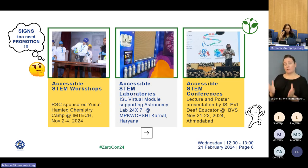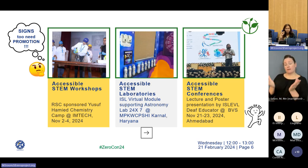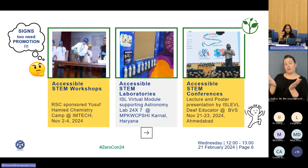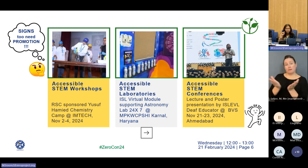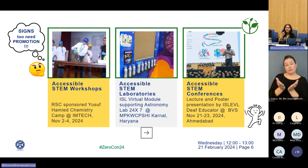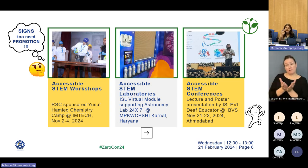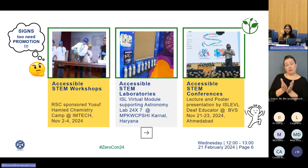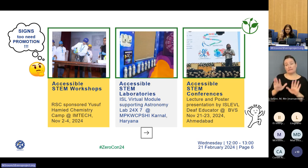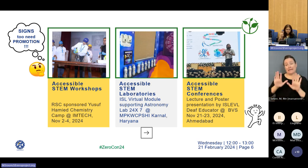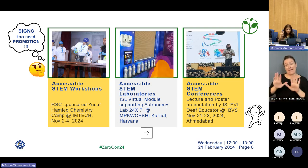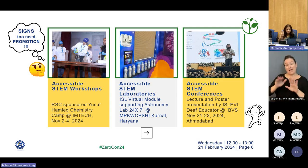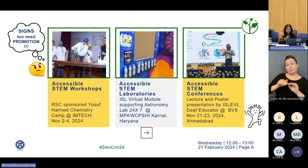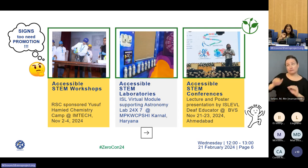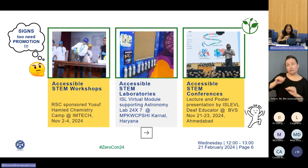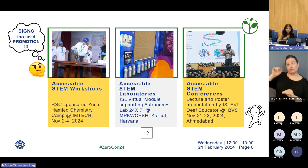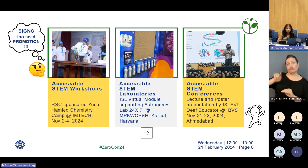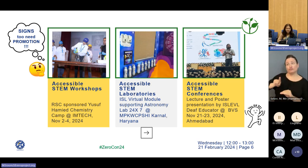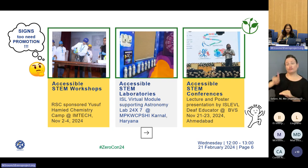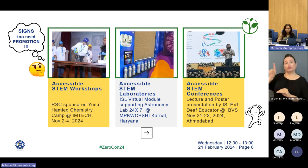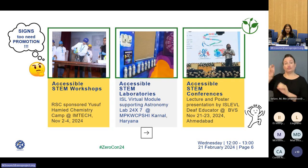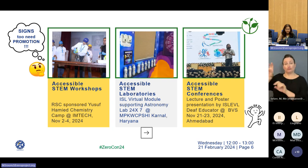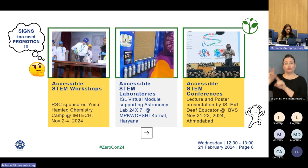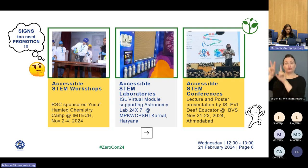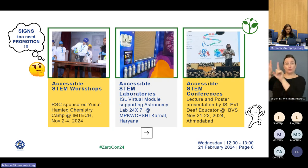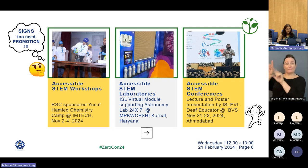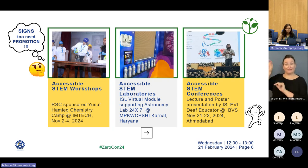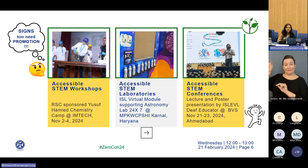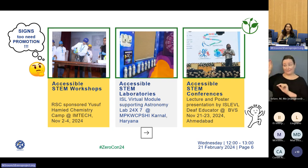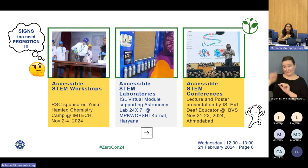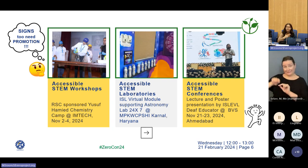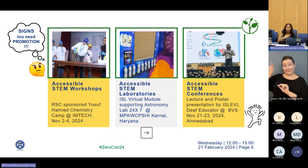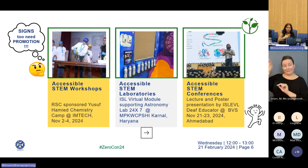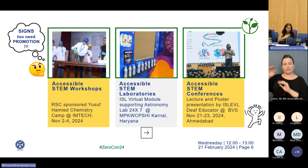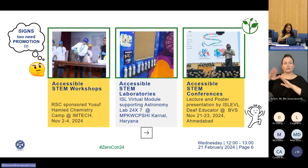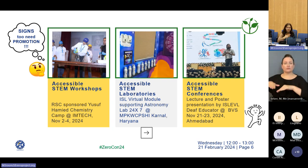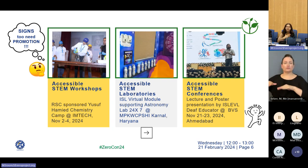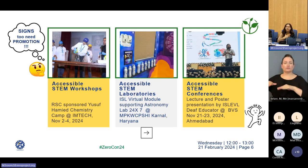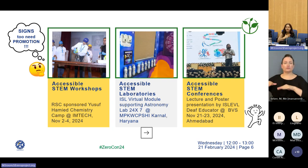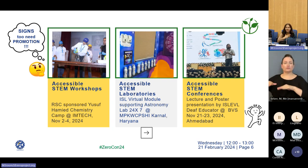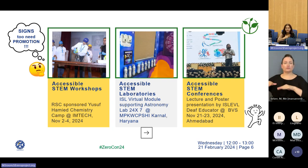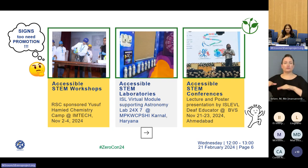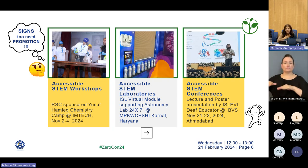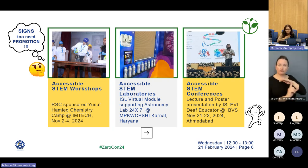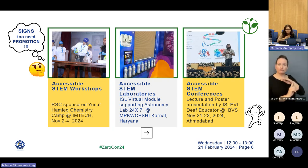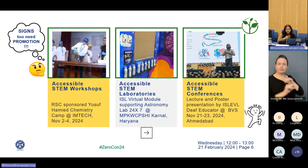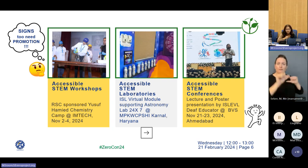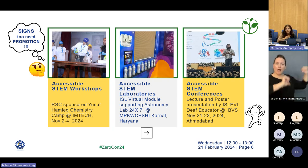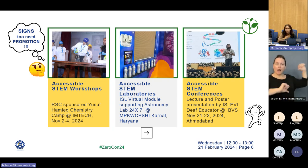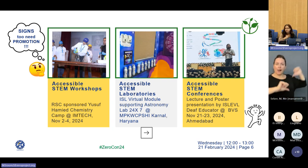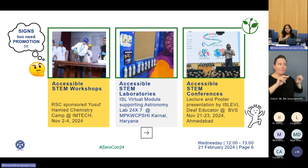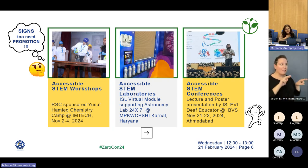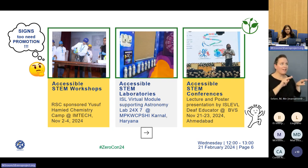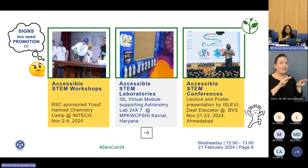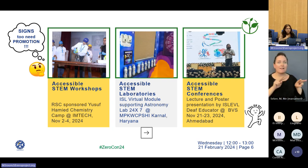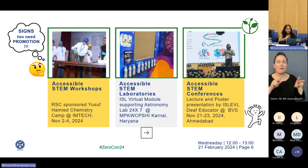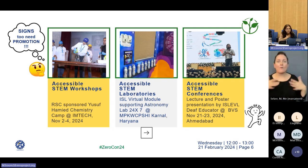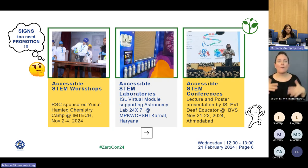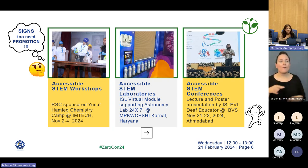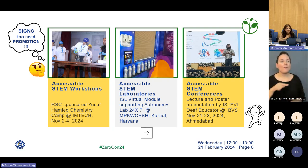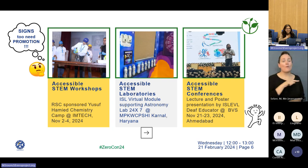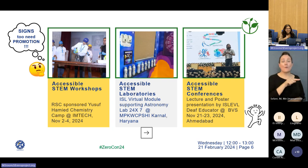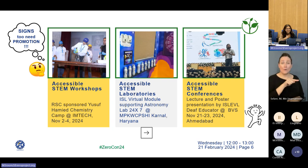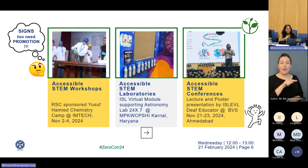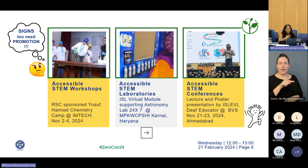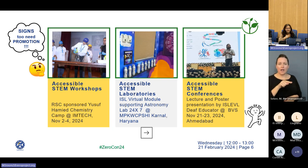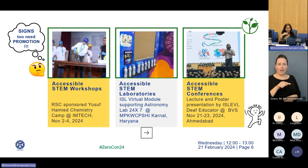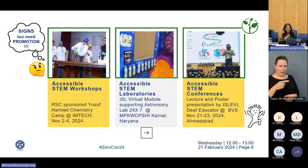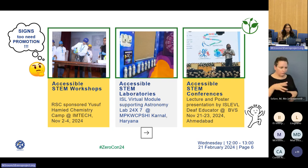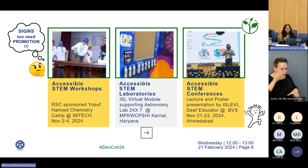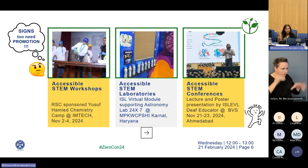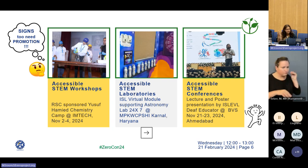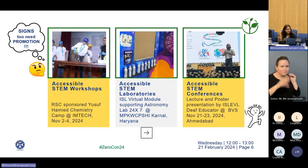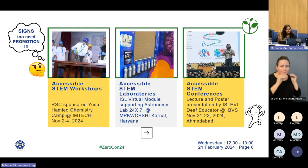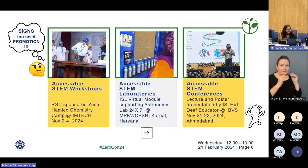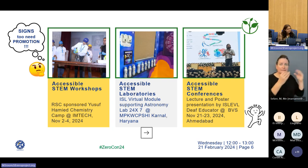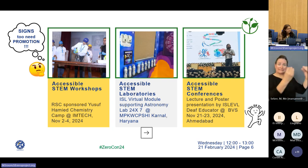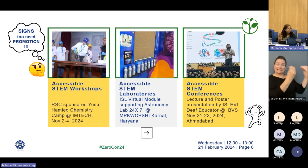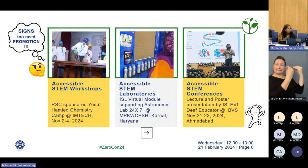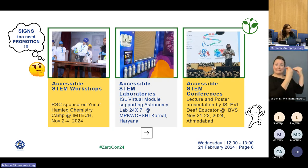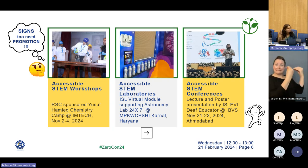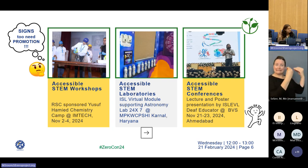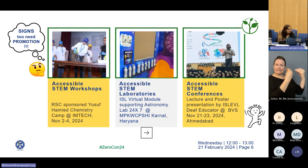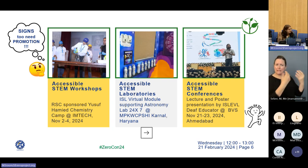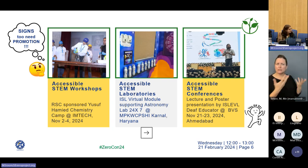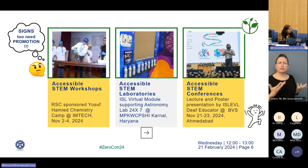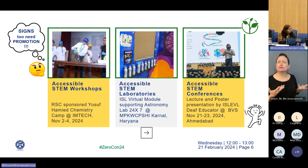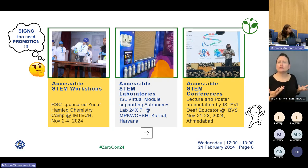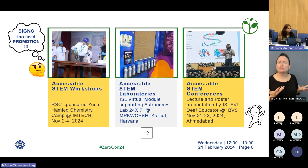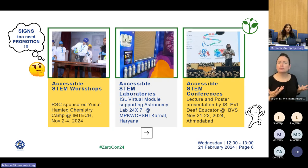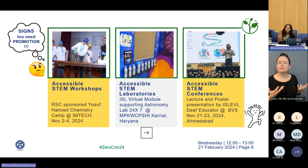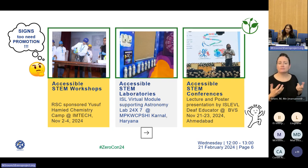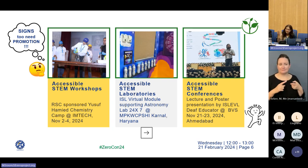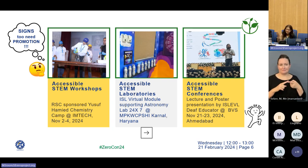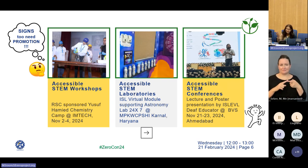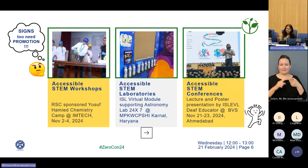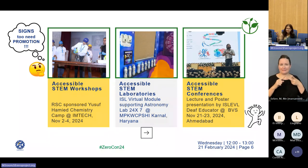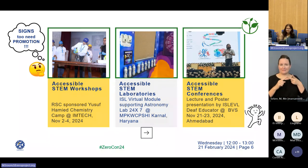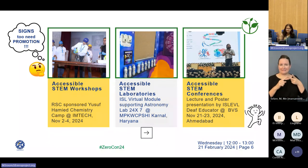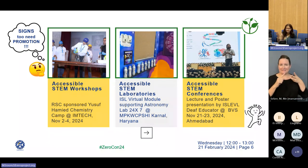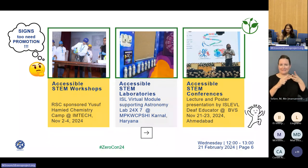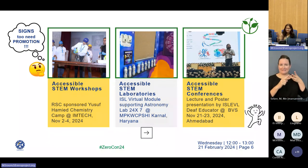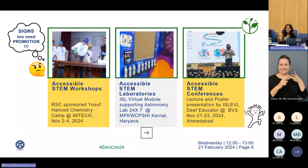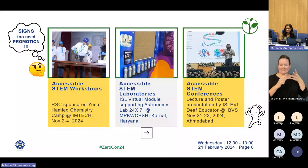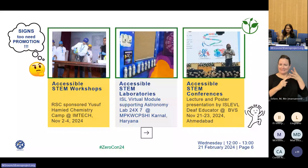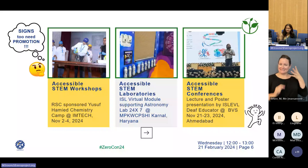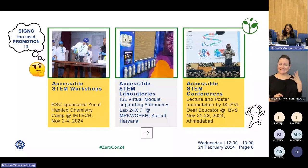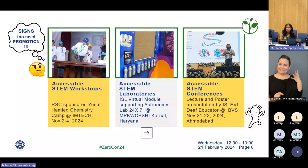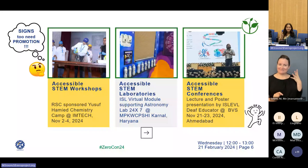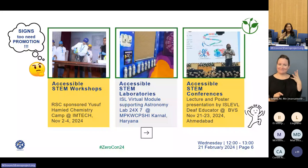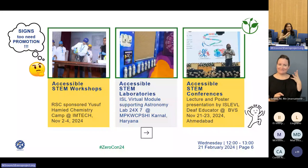du eight different chemistry experiments hands-on, in our liberty. Guess who was the teacher? They